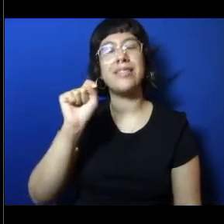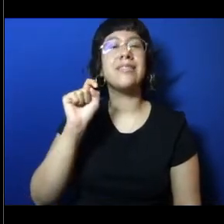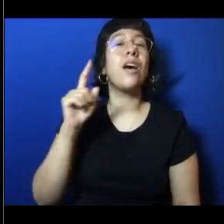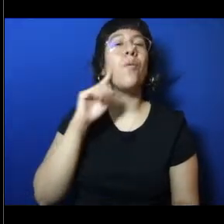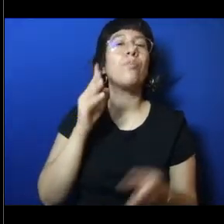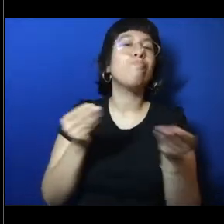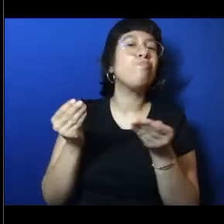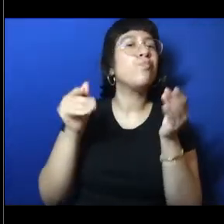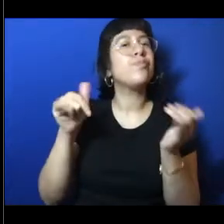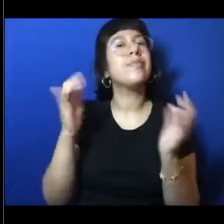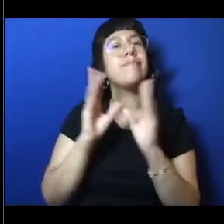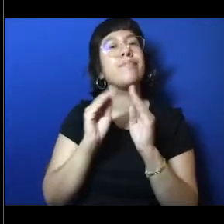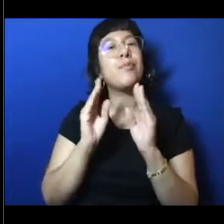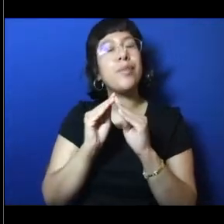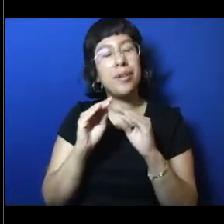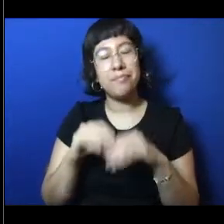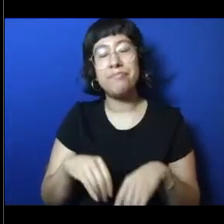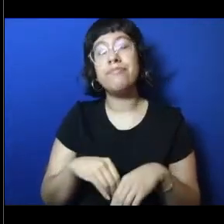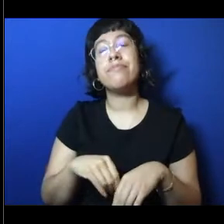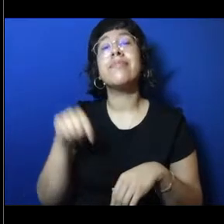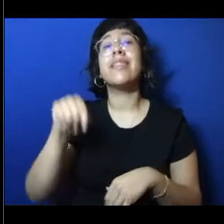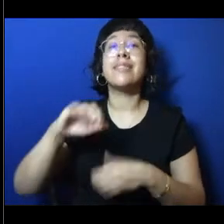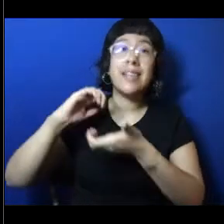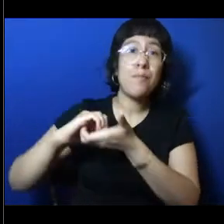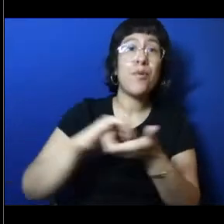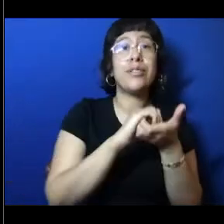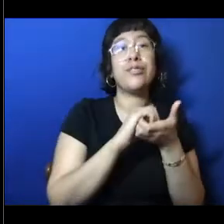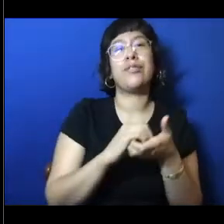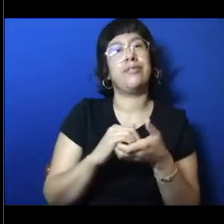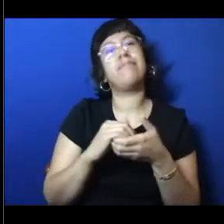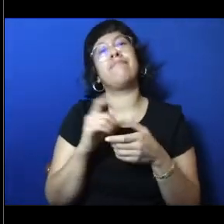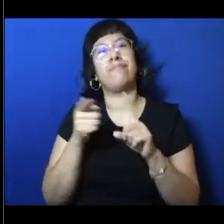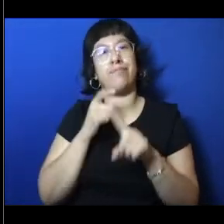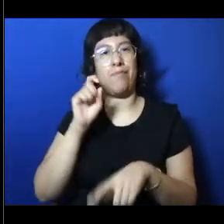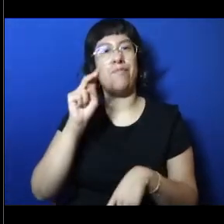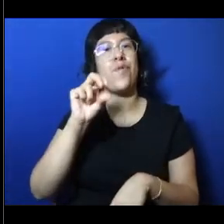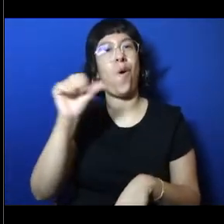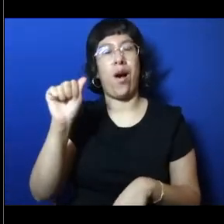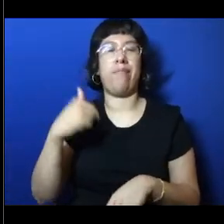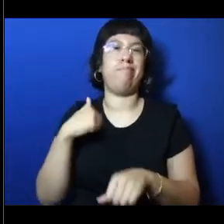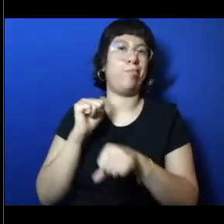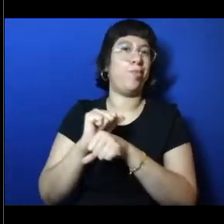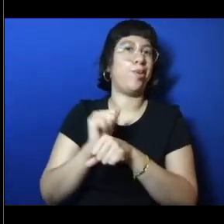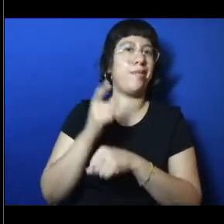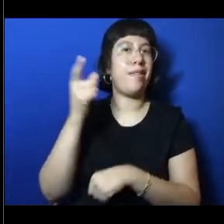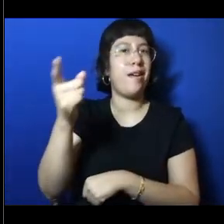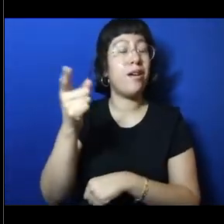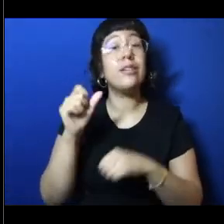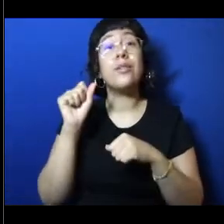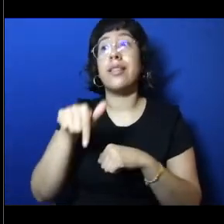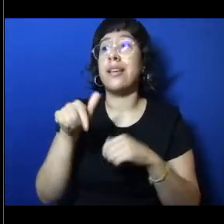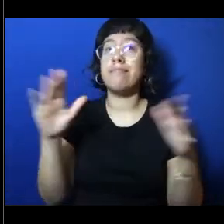by NOAA's Regional Collaboration Network, where I work, which is spread across the country and helps connect people to all that NOAA does.